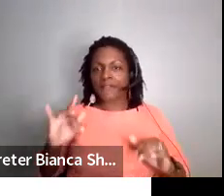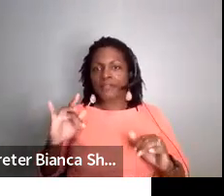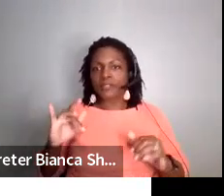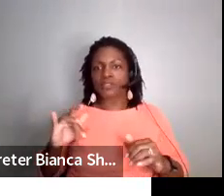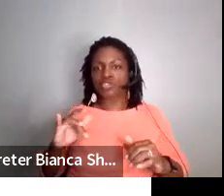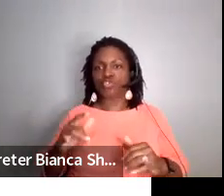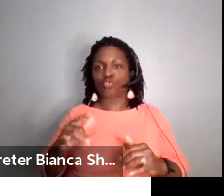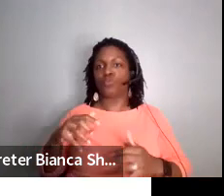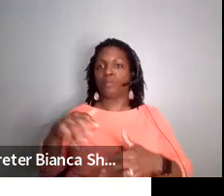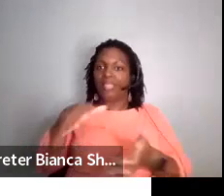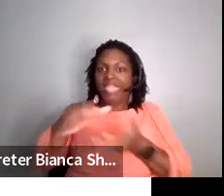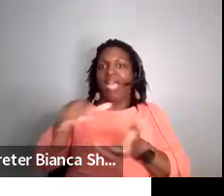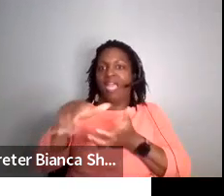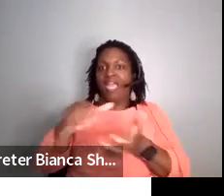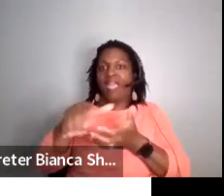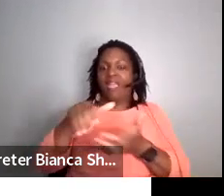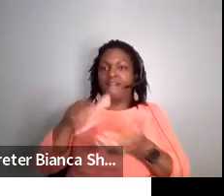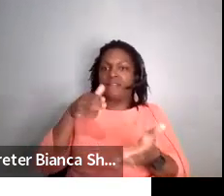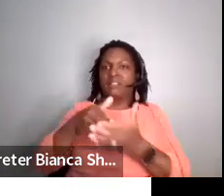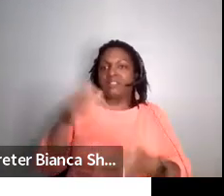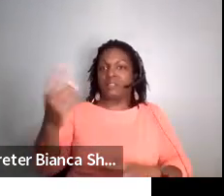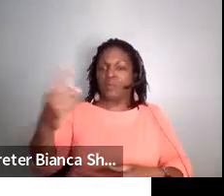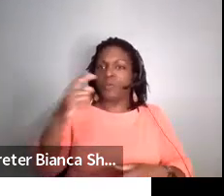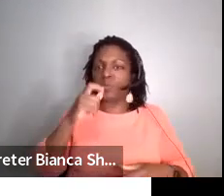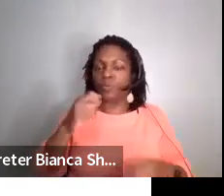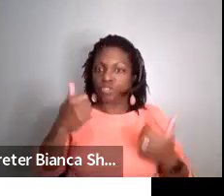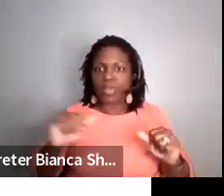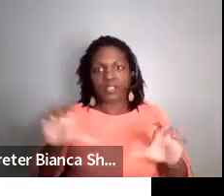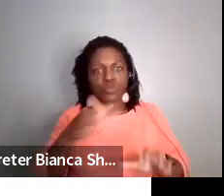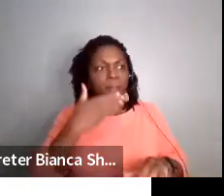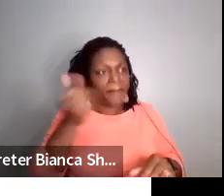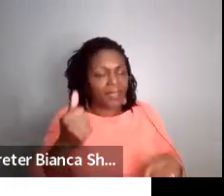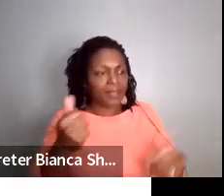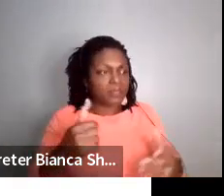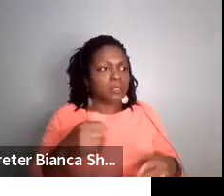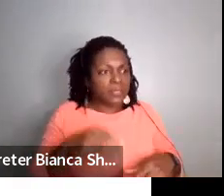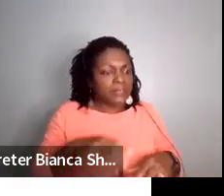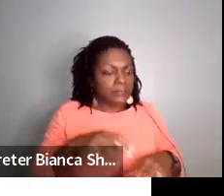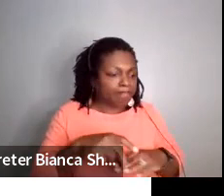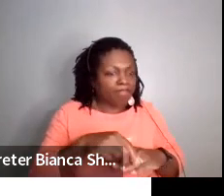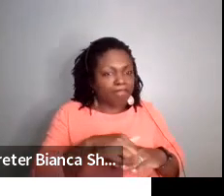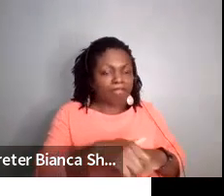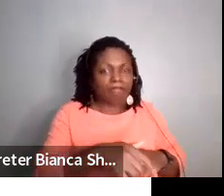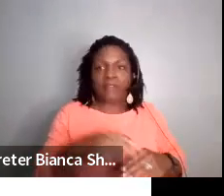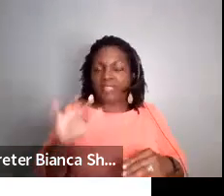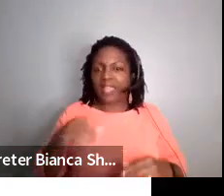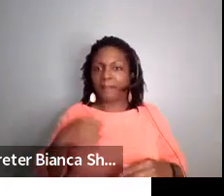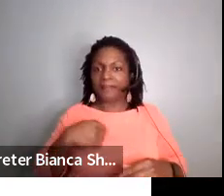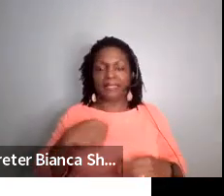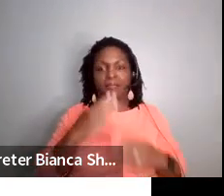The best thing they can probably left me. Excuse us, actually I was left speechless.